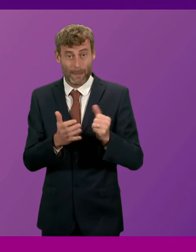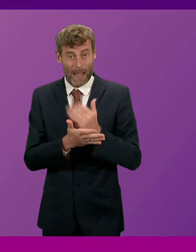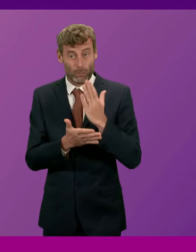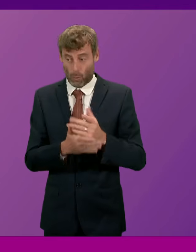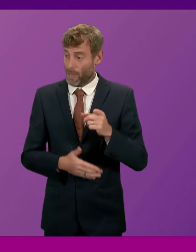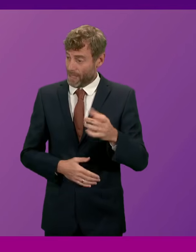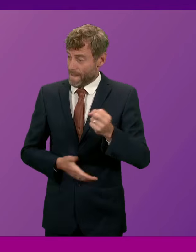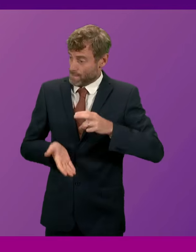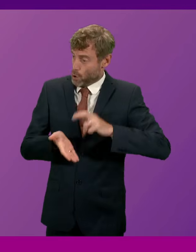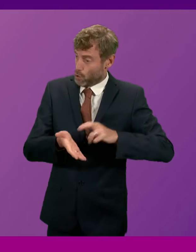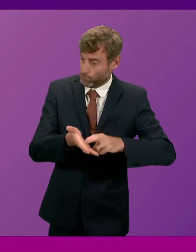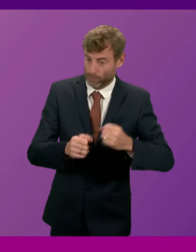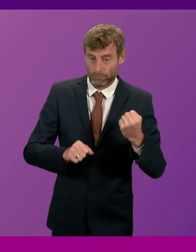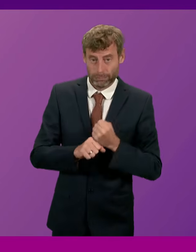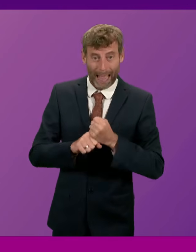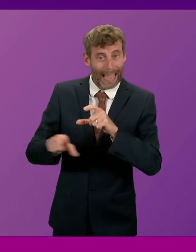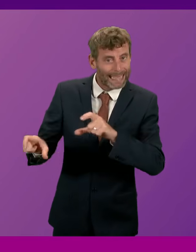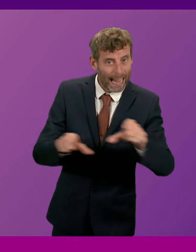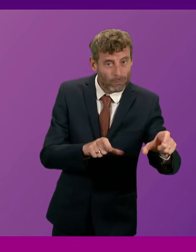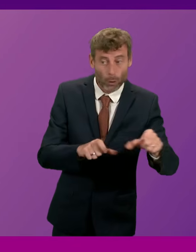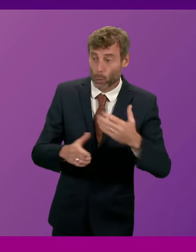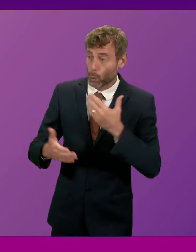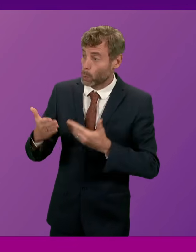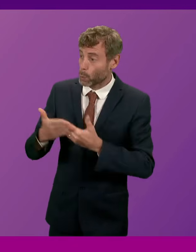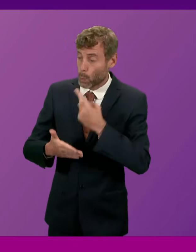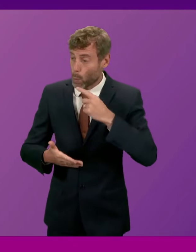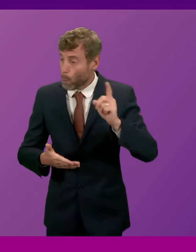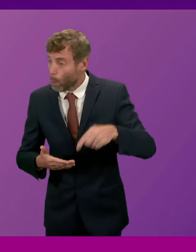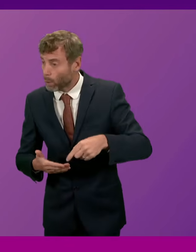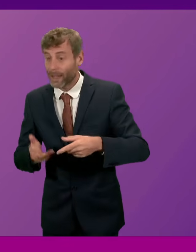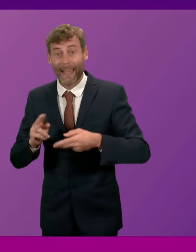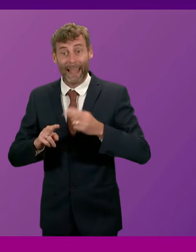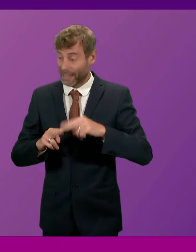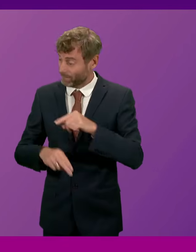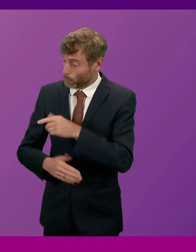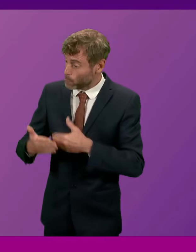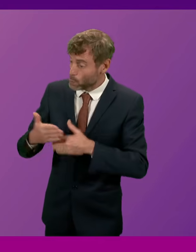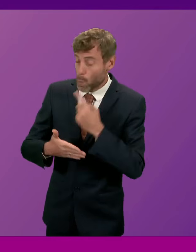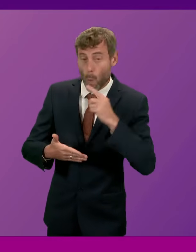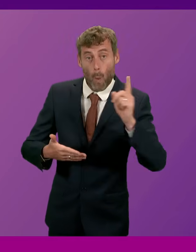If the negotiations on such new orders have progressed sufficiently in advance of Monday,